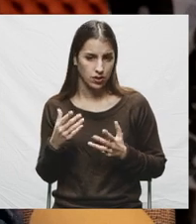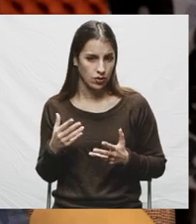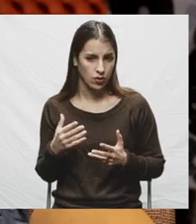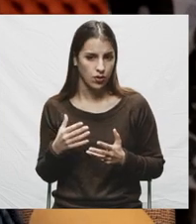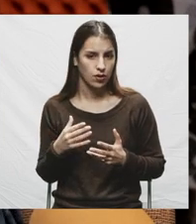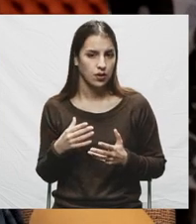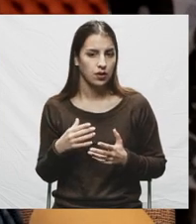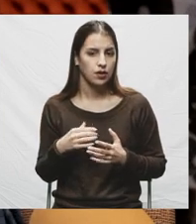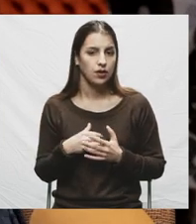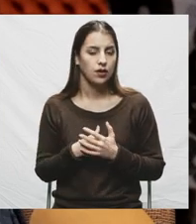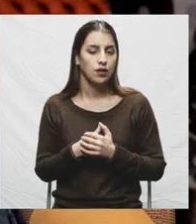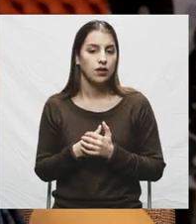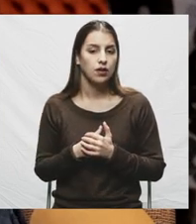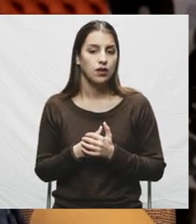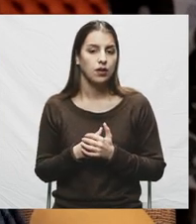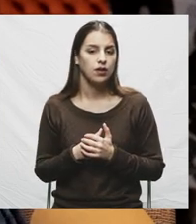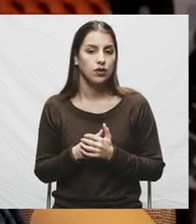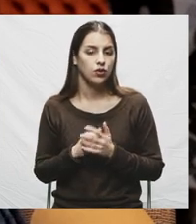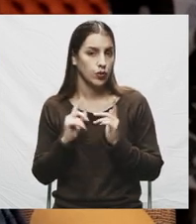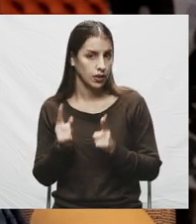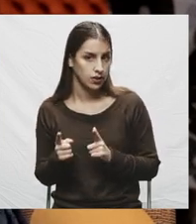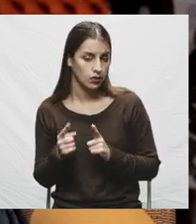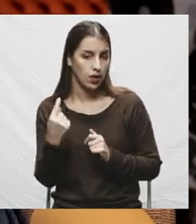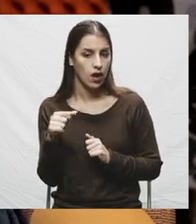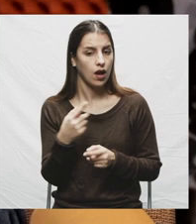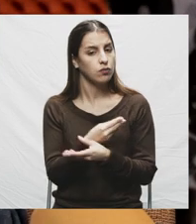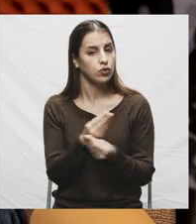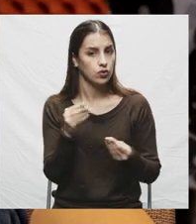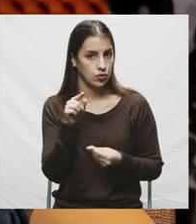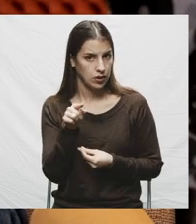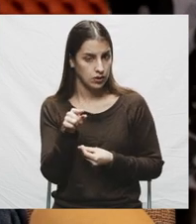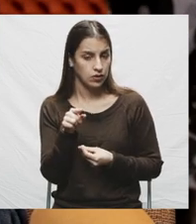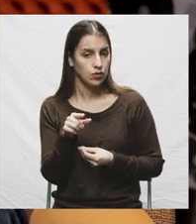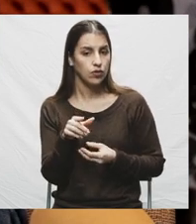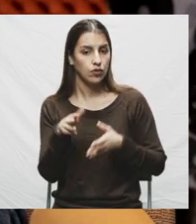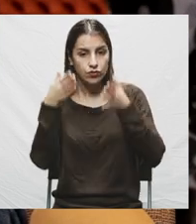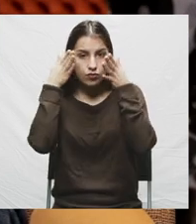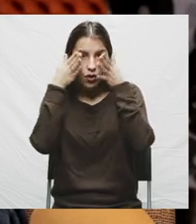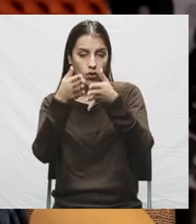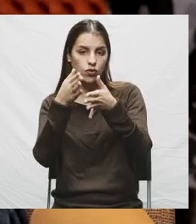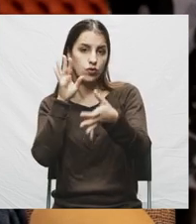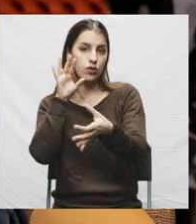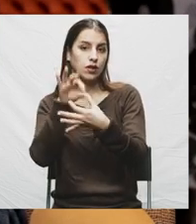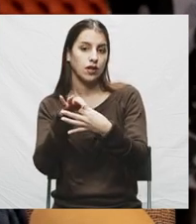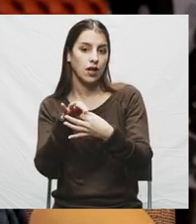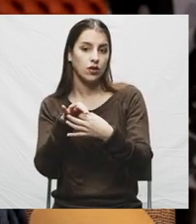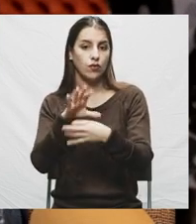which I see as complementary and not opposite. In the beginning there was a lot that focus in...